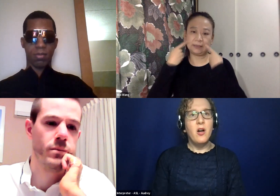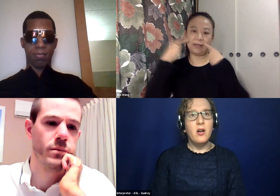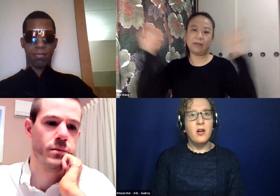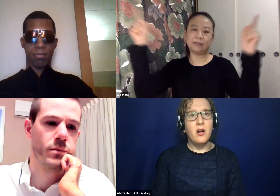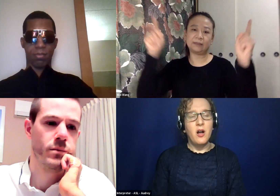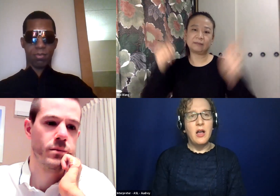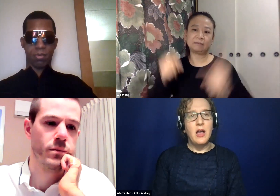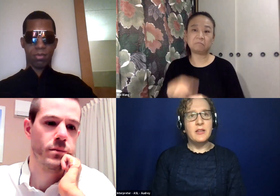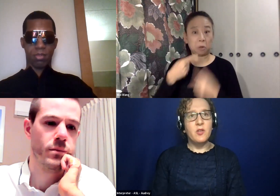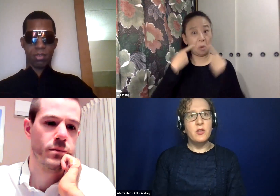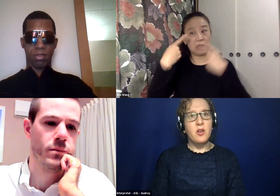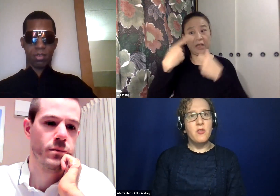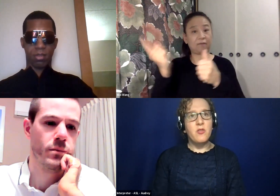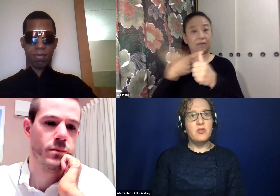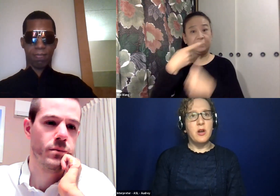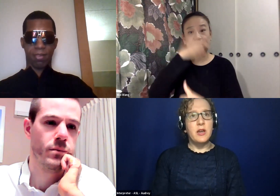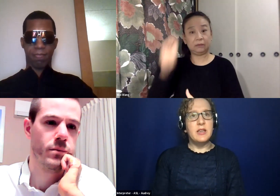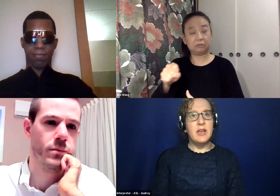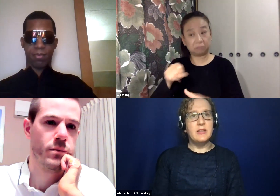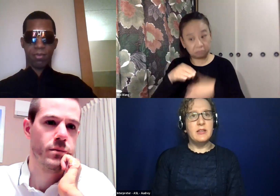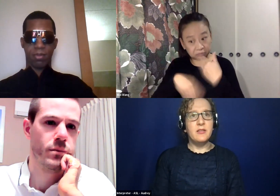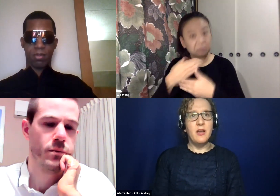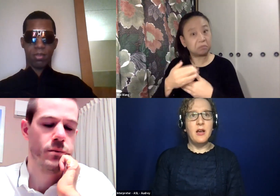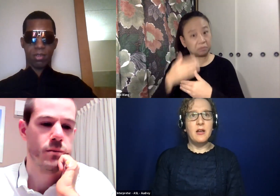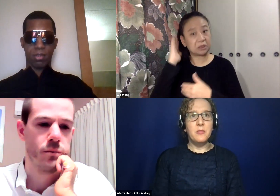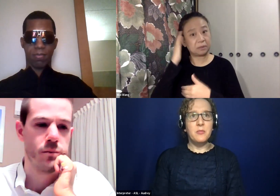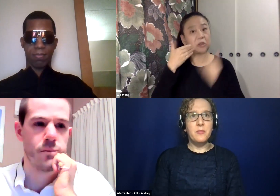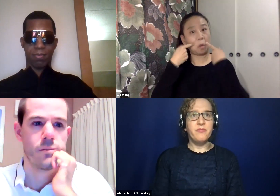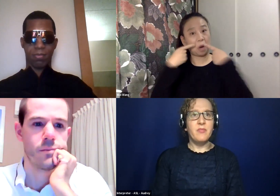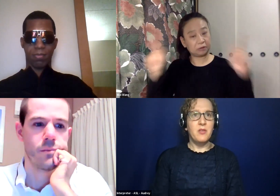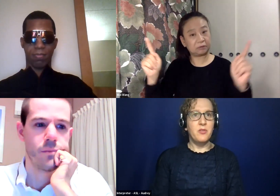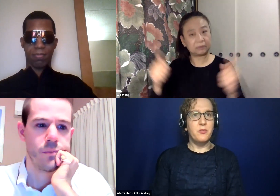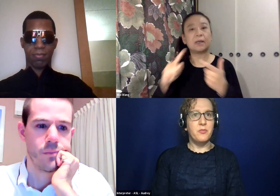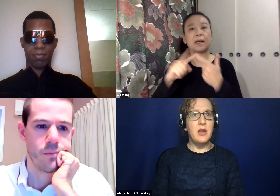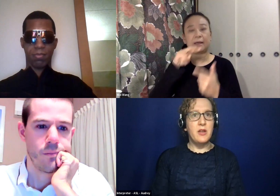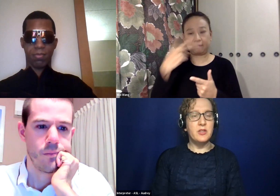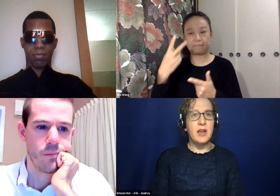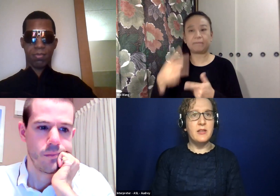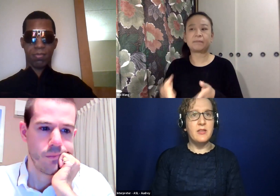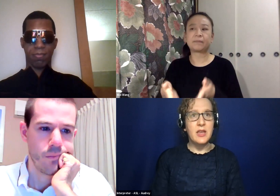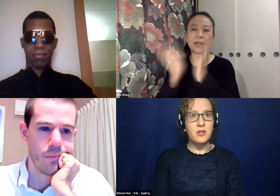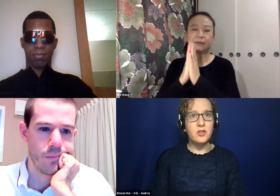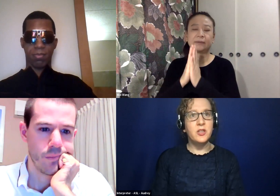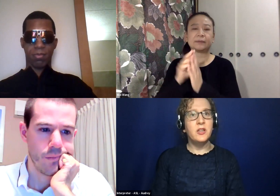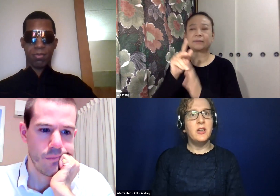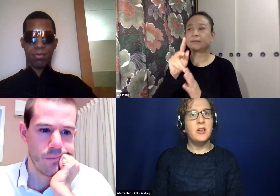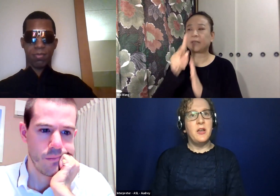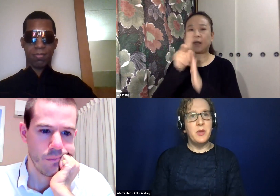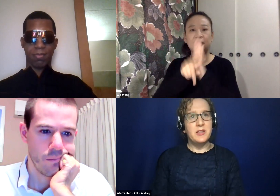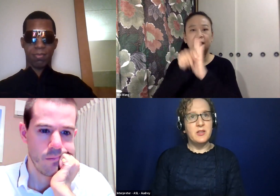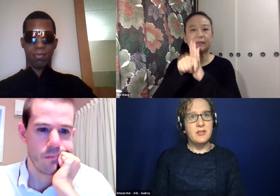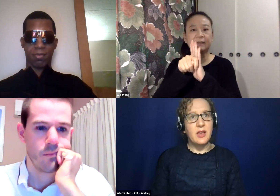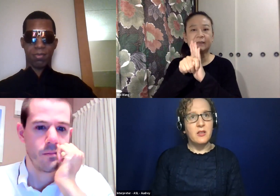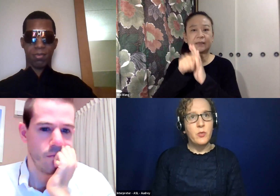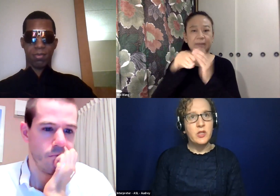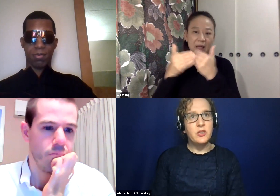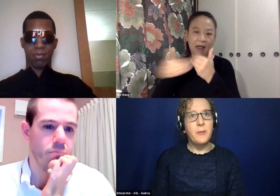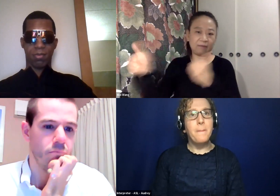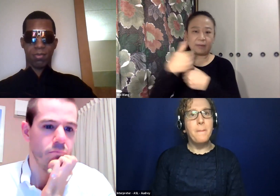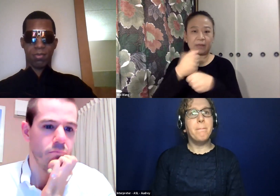And also trying to get through and understand the English, because it's a second language,